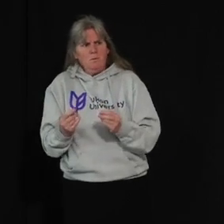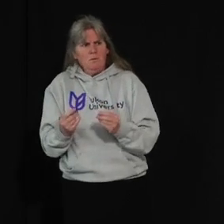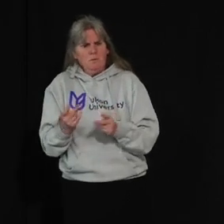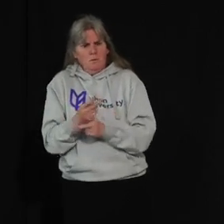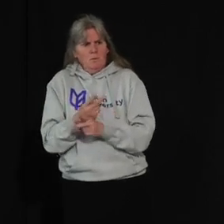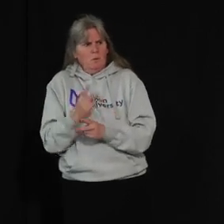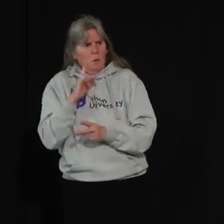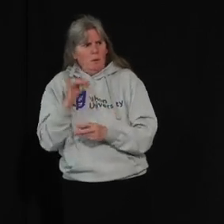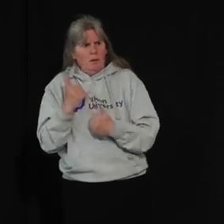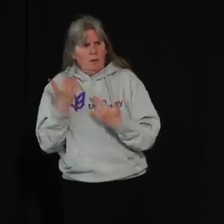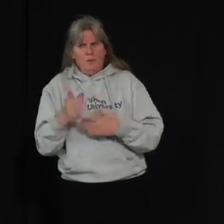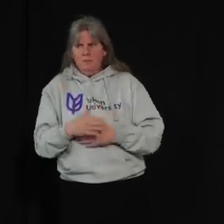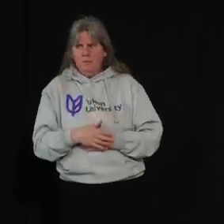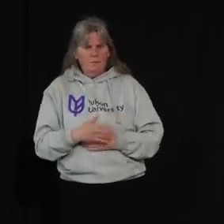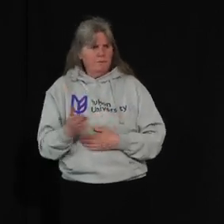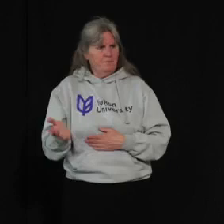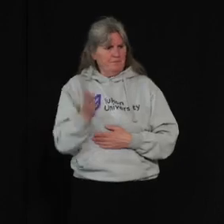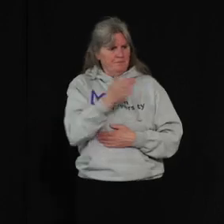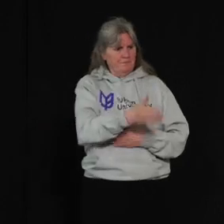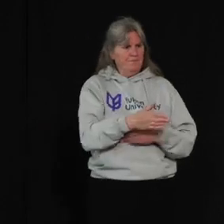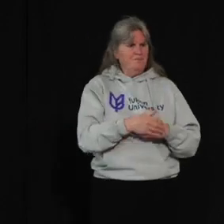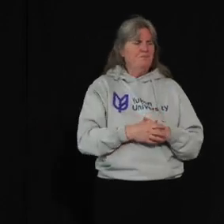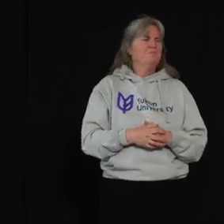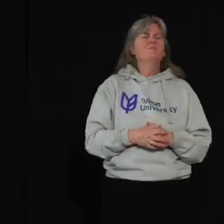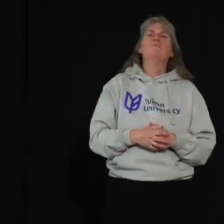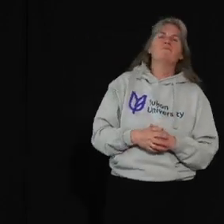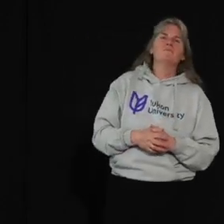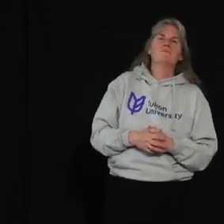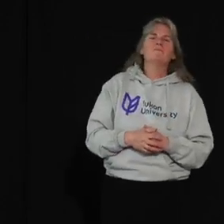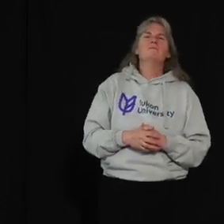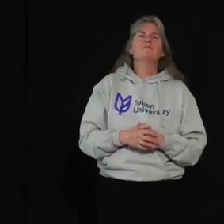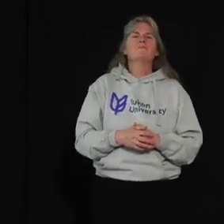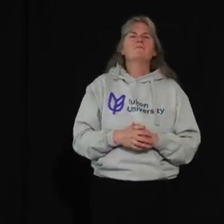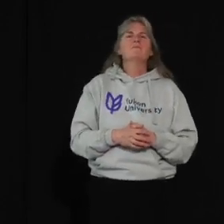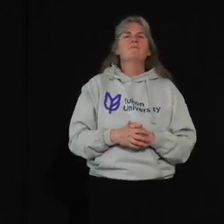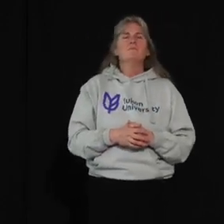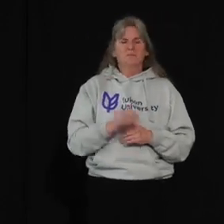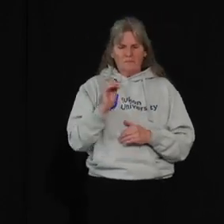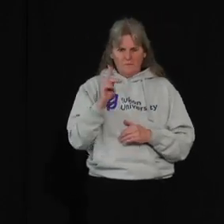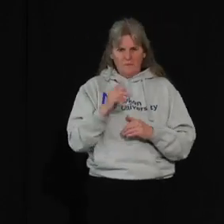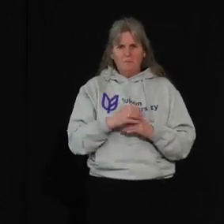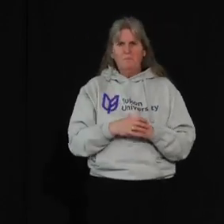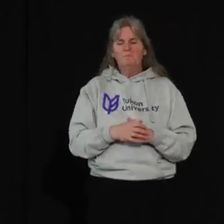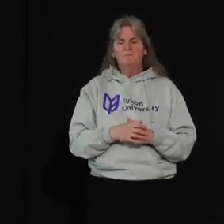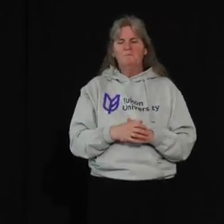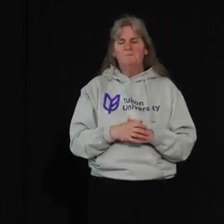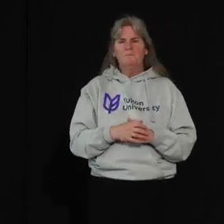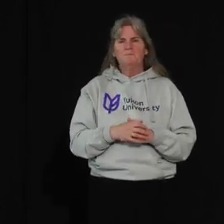have to close again? Okay.